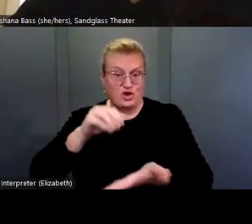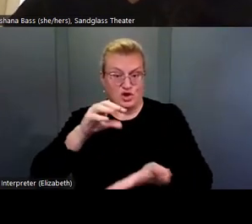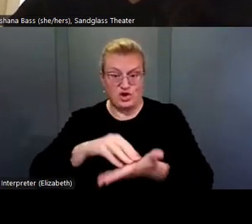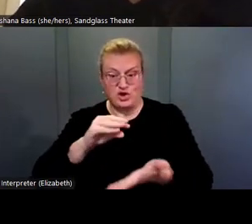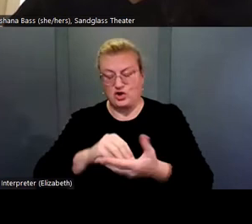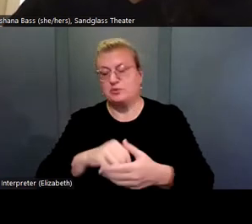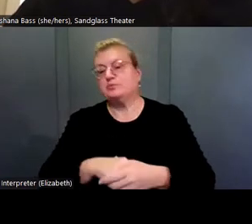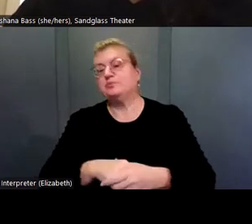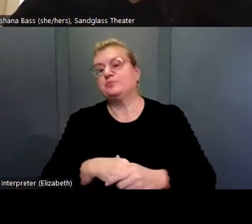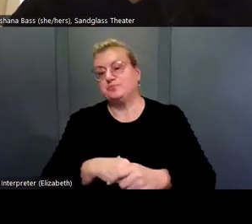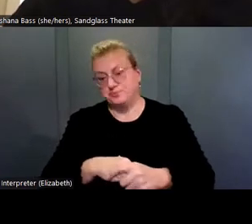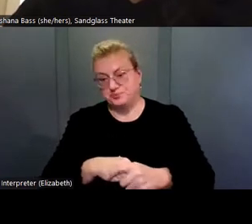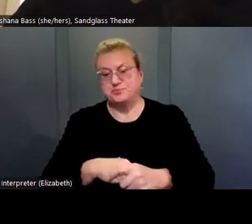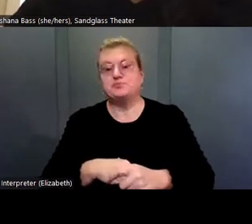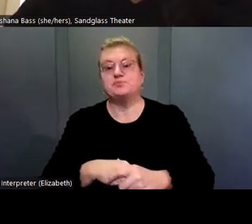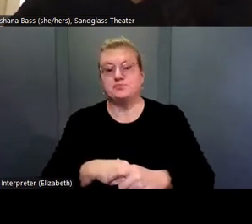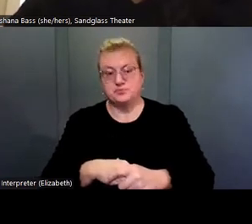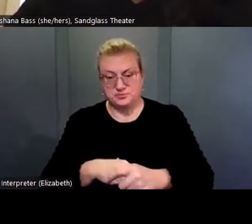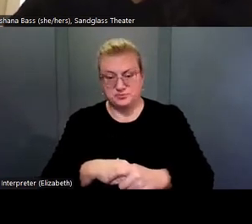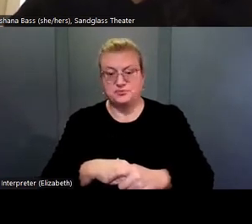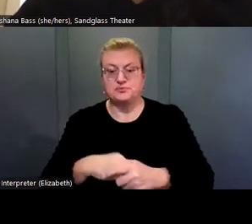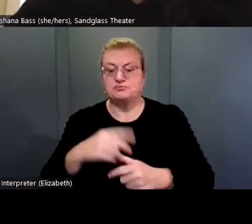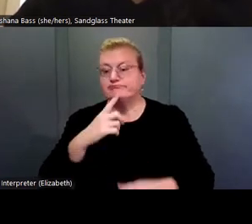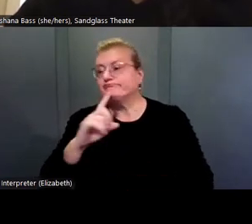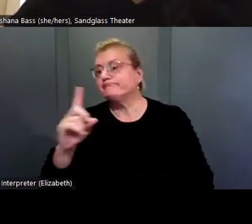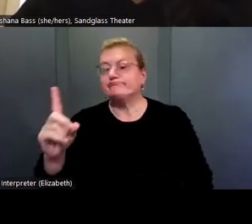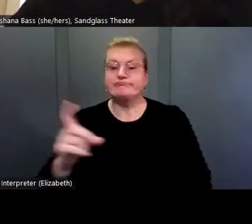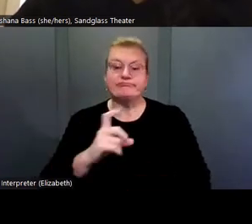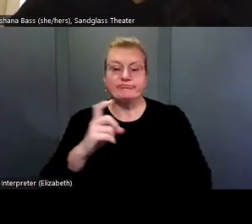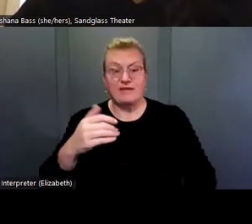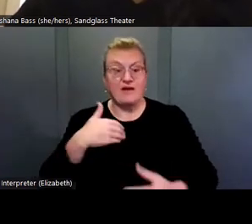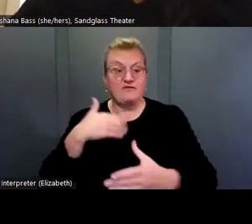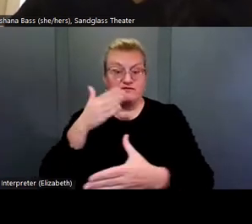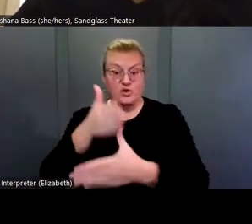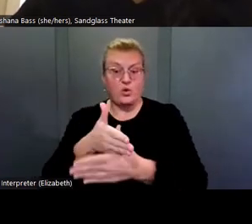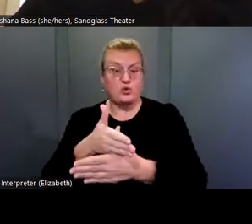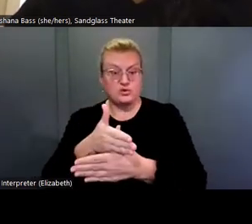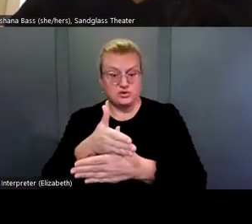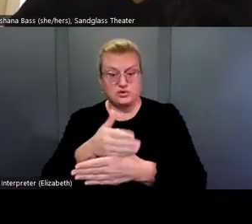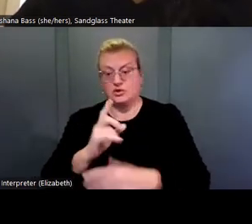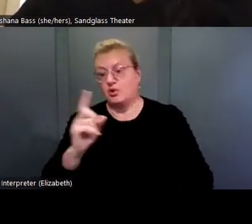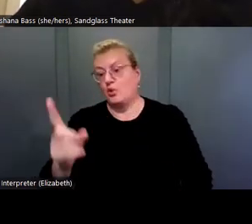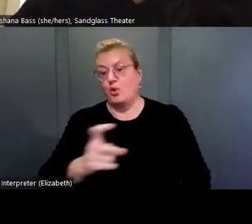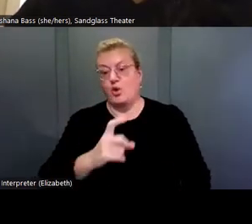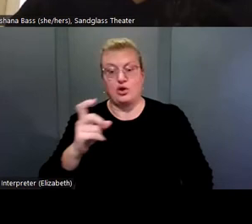she said, "Okay, walk around. Have a folder and walk around with your folder